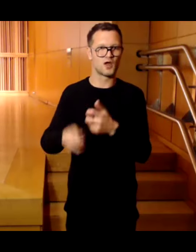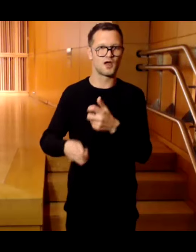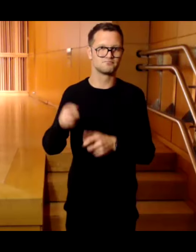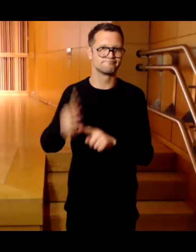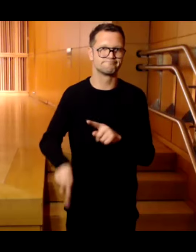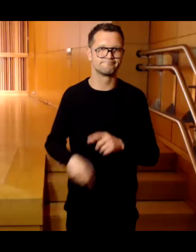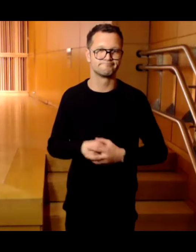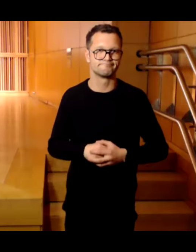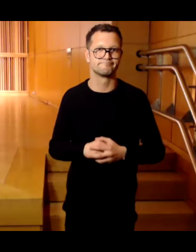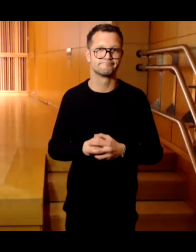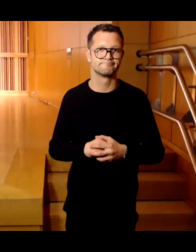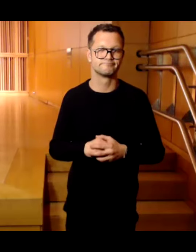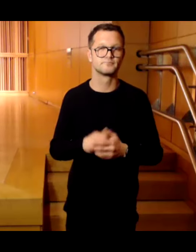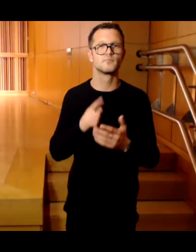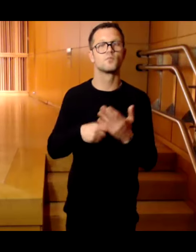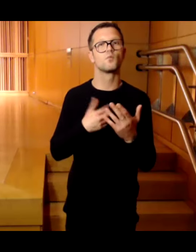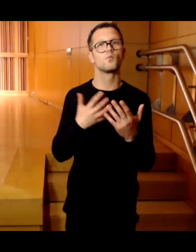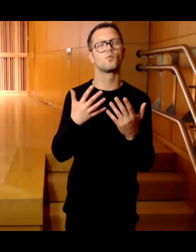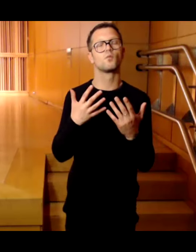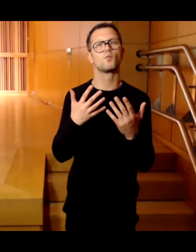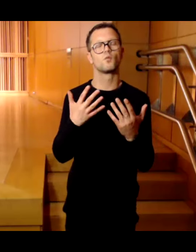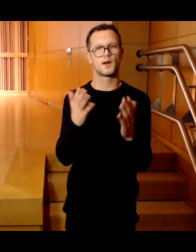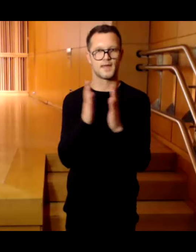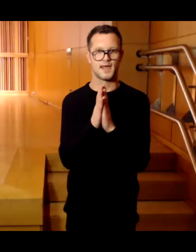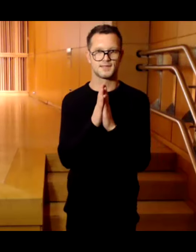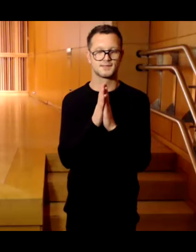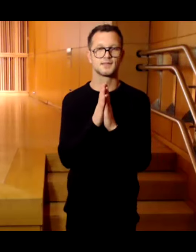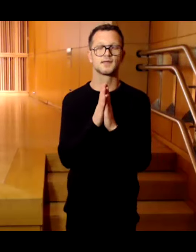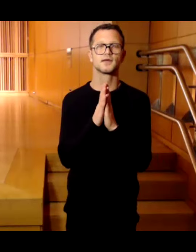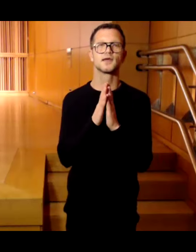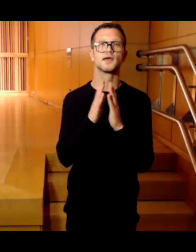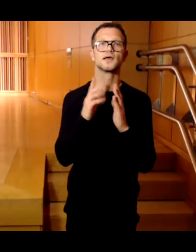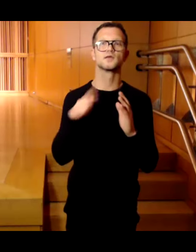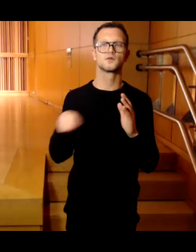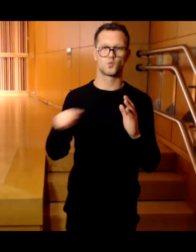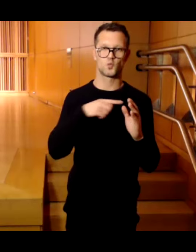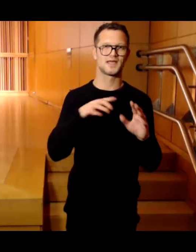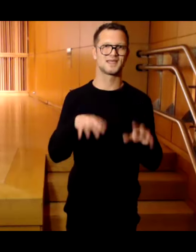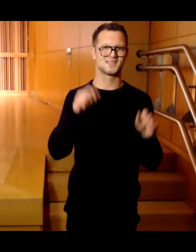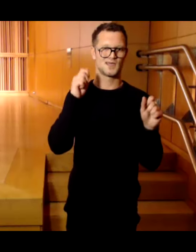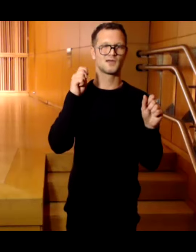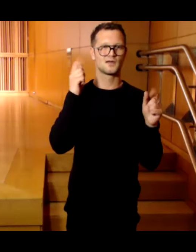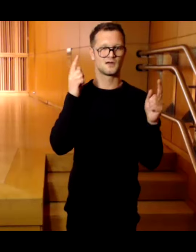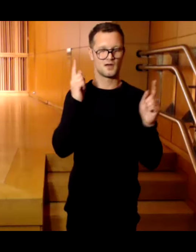What I'm asking for is that we take a moment to consider what we imagine coming after crisis.